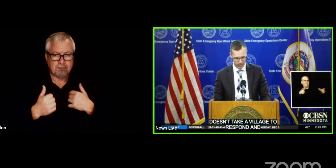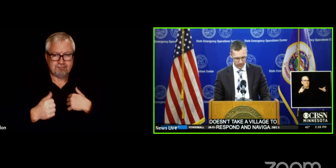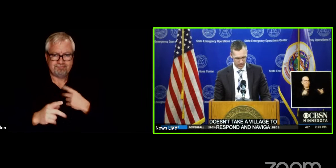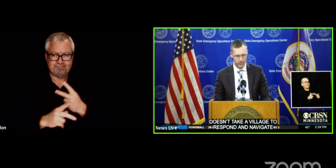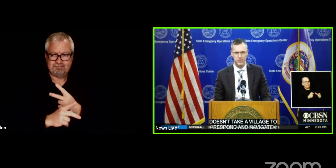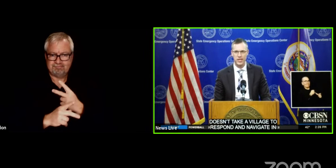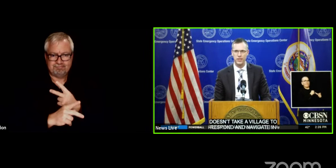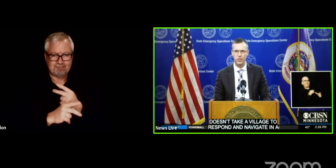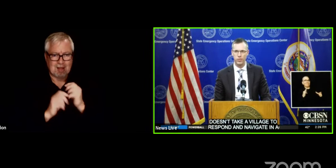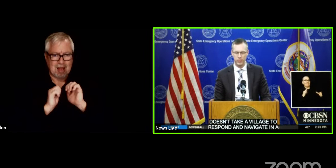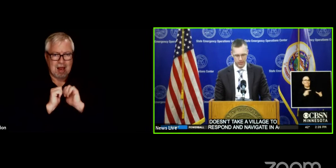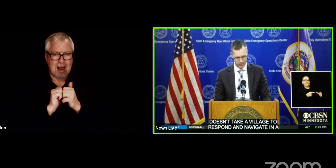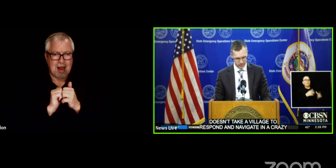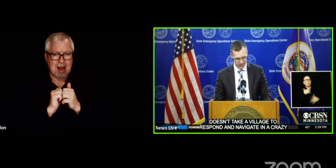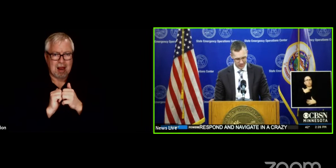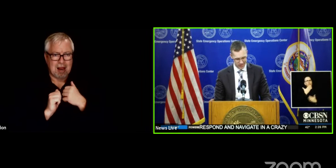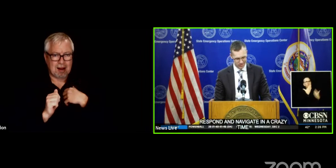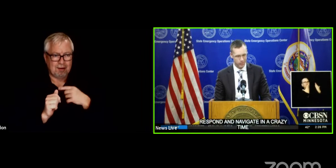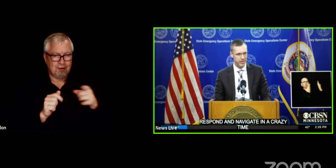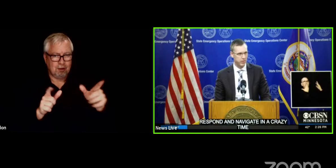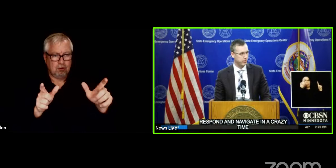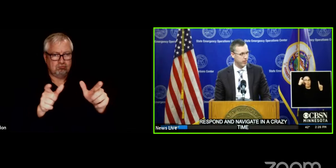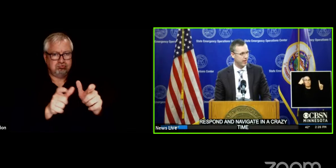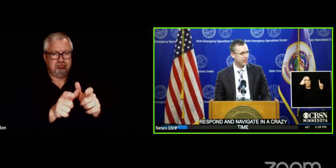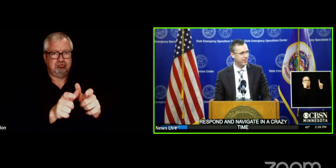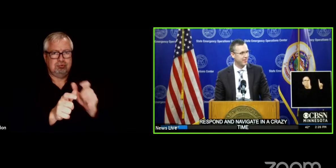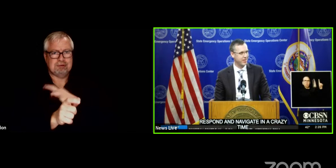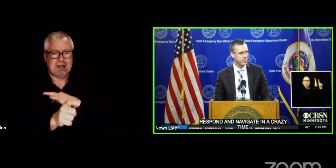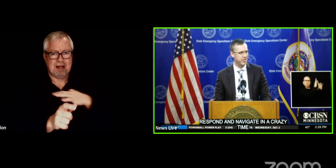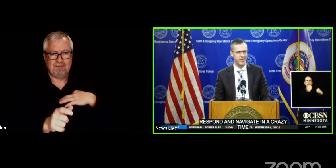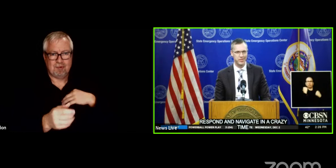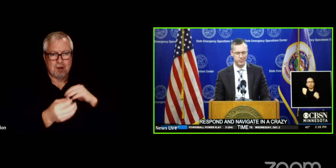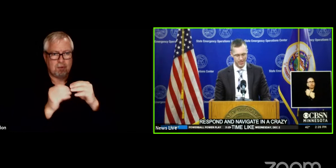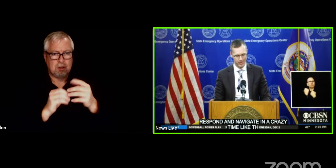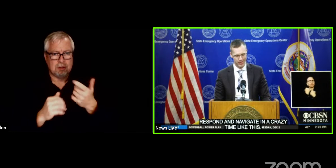OF OUR GOVERNOR, STATE AND LOCAL OFFICIALS FOR THE WAY THAT WE'VE RALLIED AND COME TOGETHER AS A FAMILY.